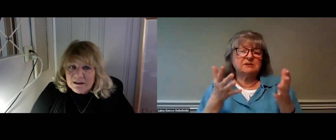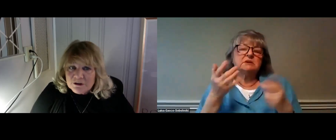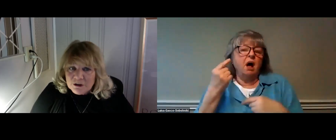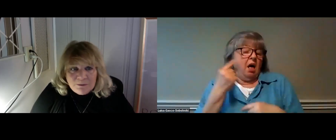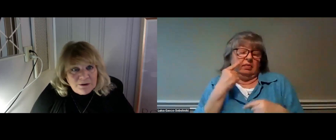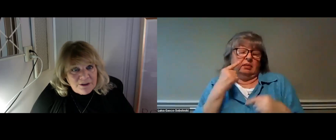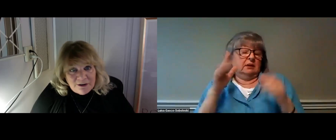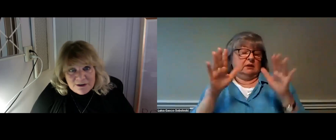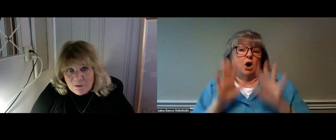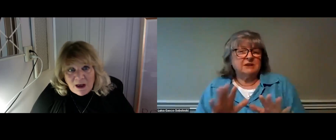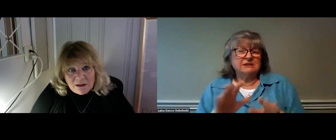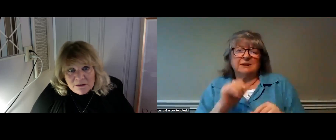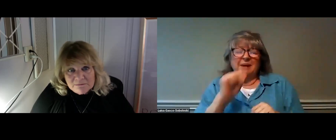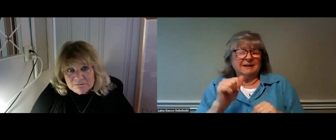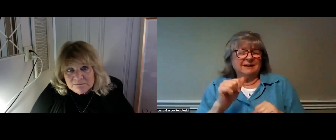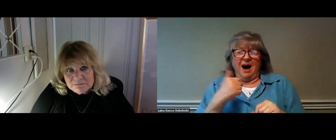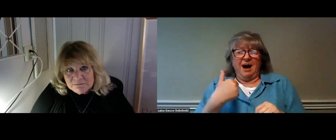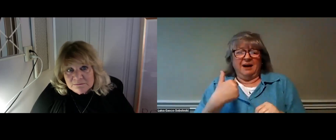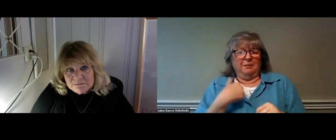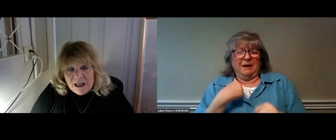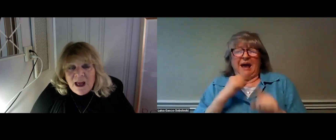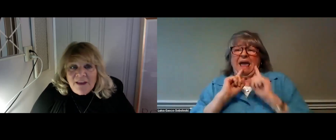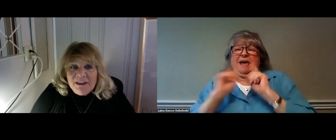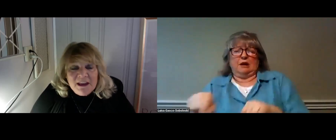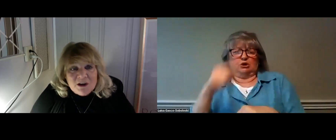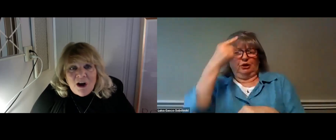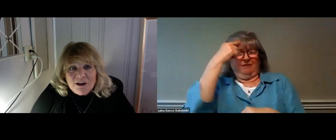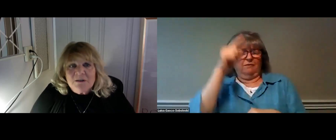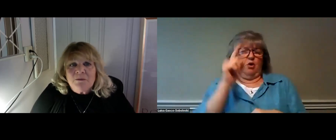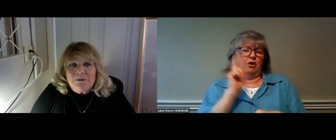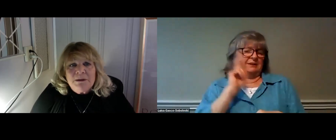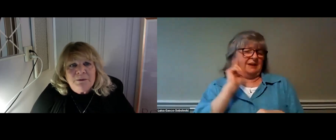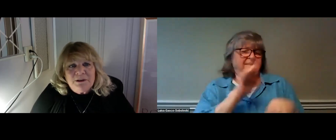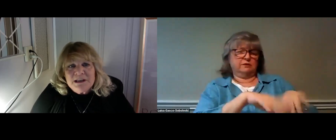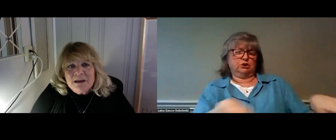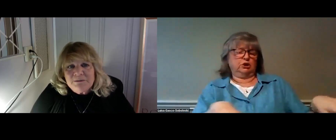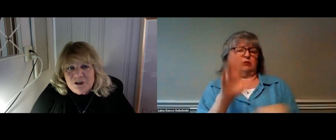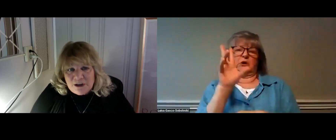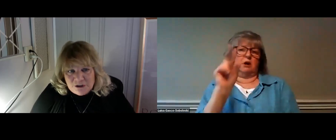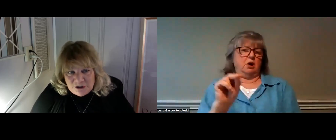interpreter there as well. I think it's awesome when people attempt to gesture